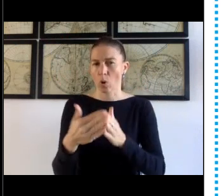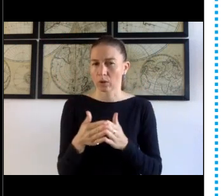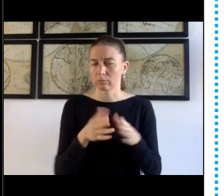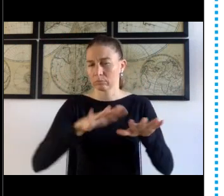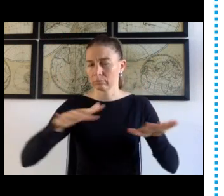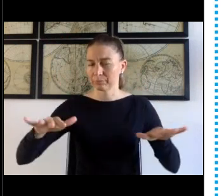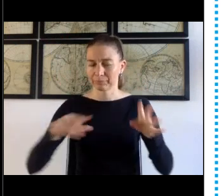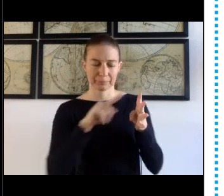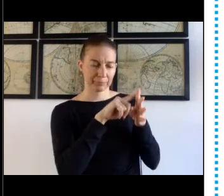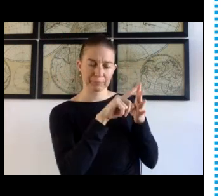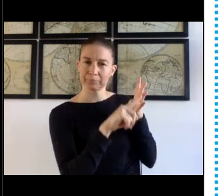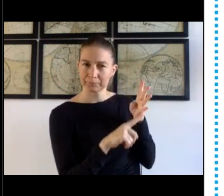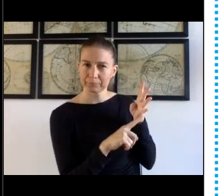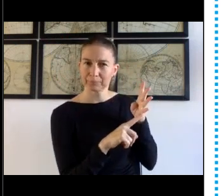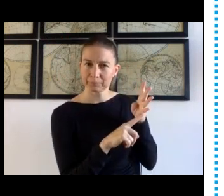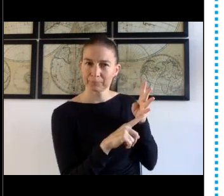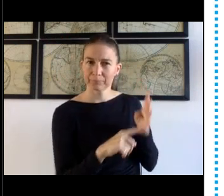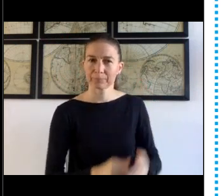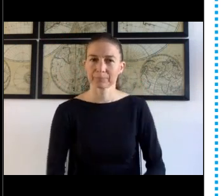Next slide, please.